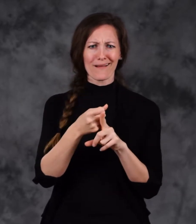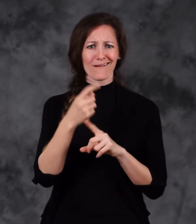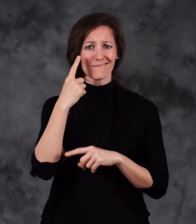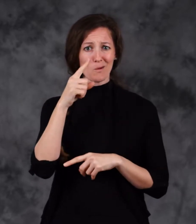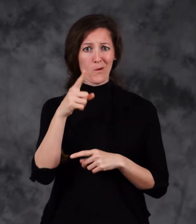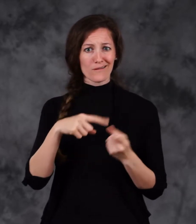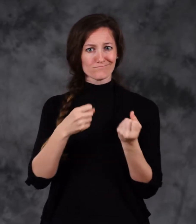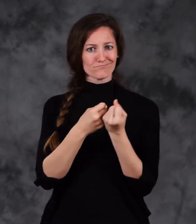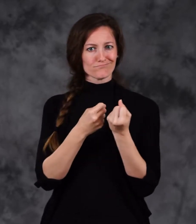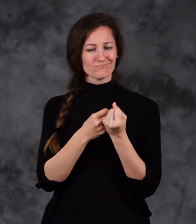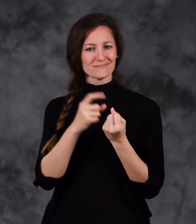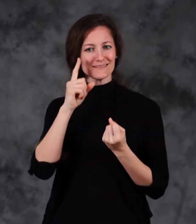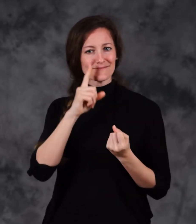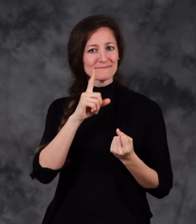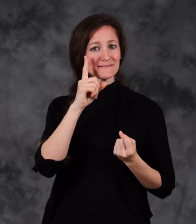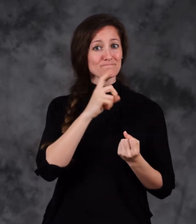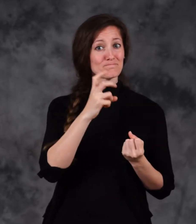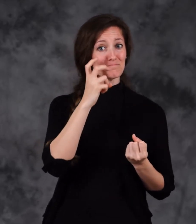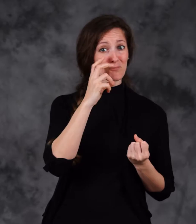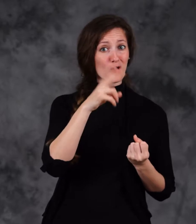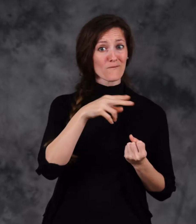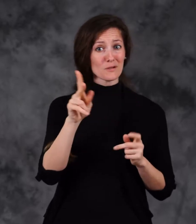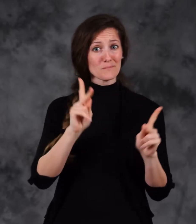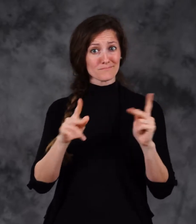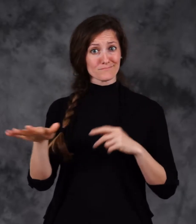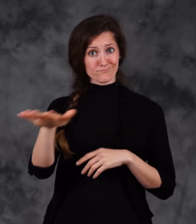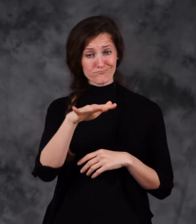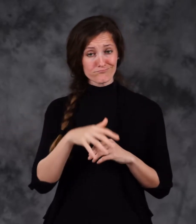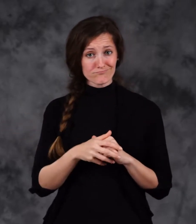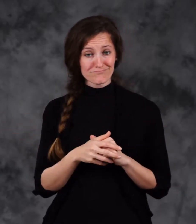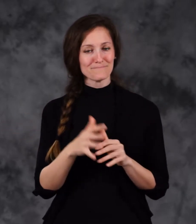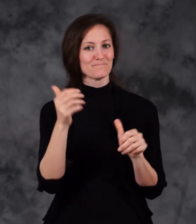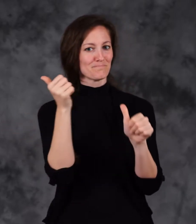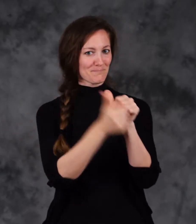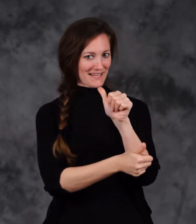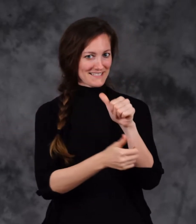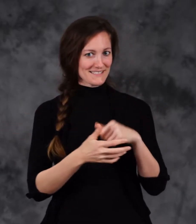for advocating with deaf, deafblind and hard of hearing Minnesotans: Passed